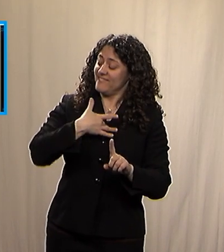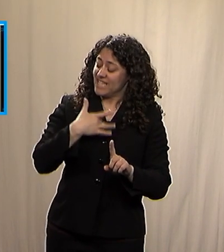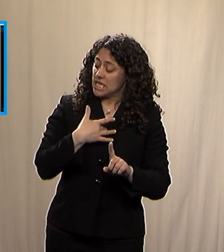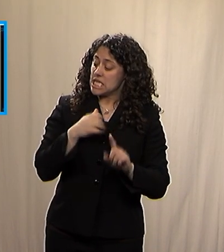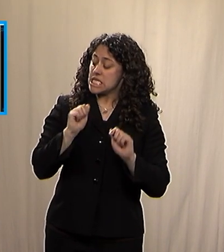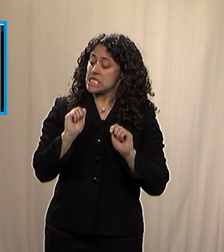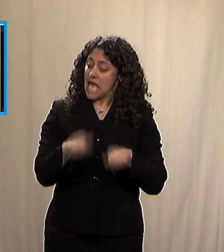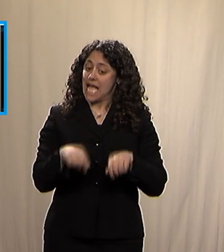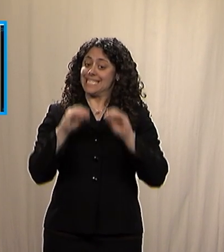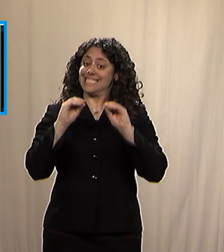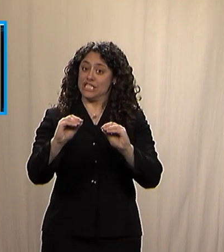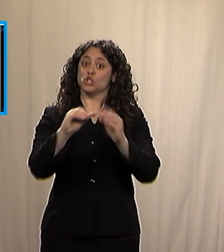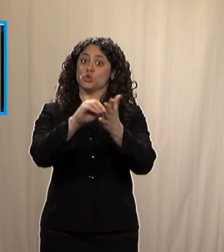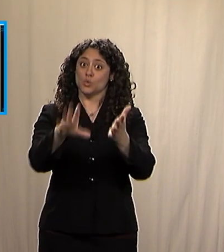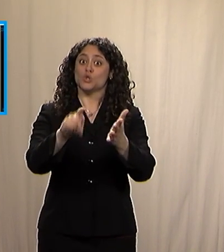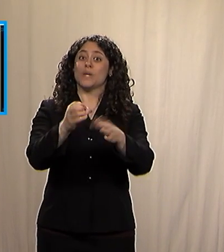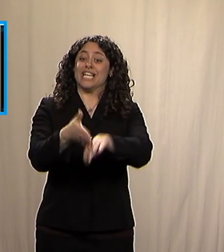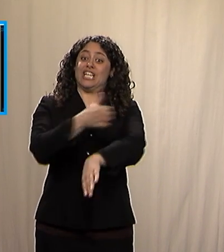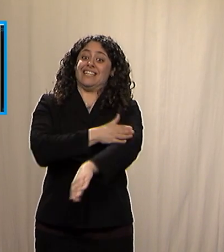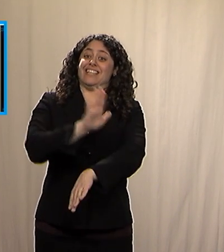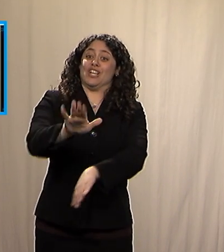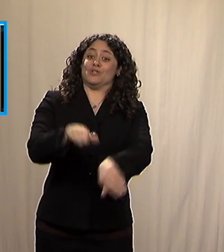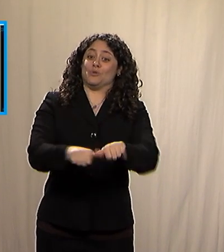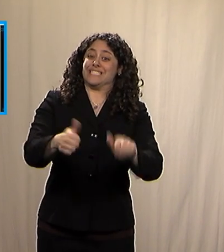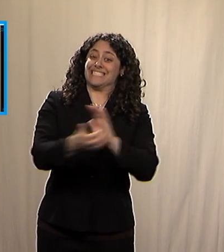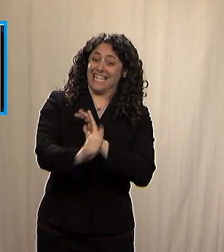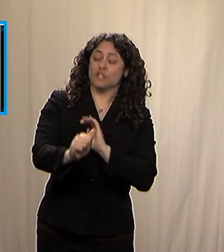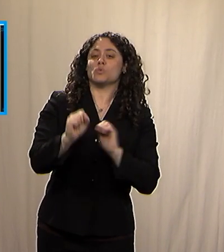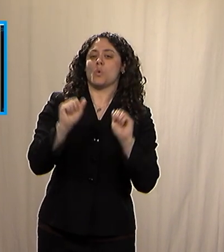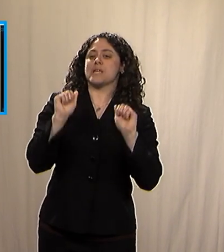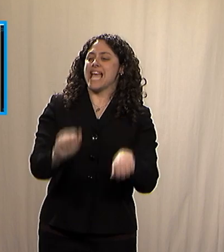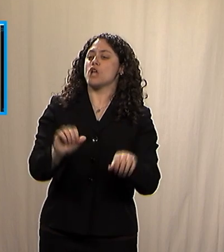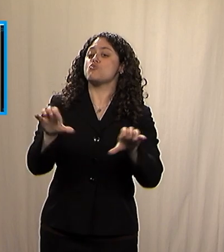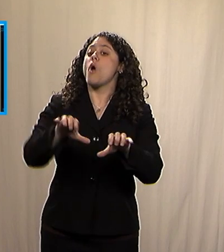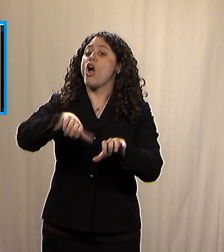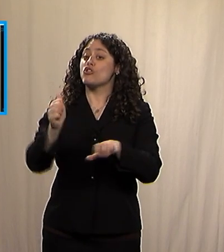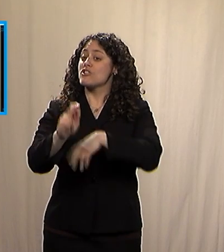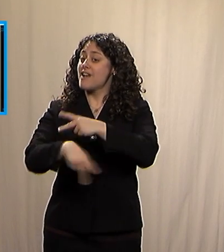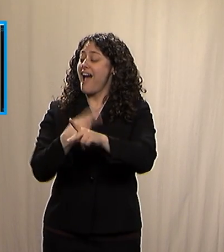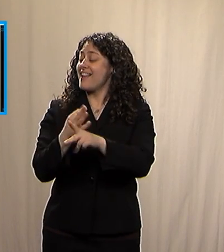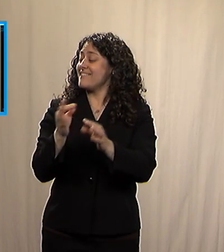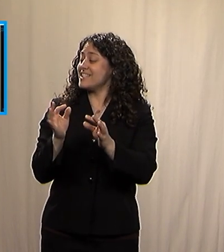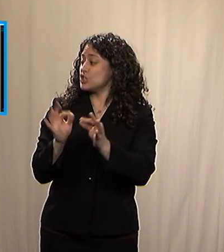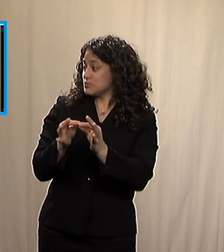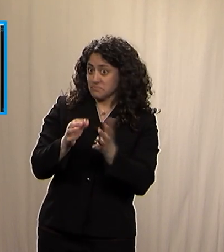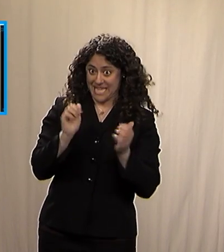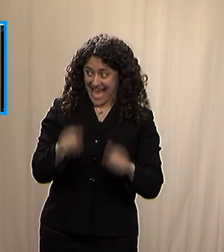their social skills in order to do other kinds of interpreting? Can this be taught?